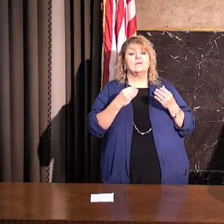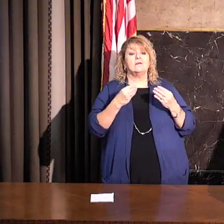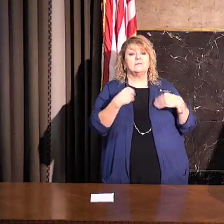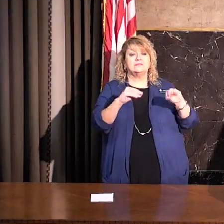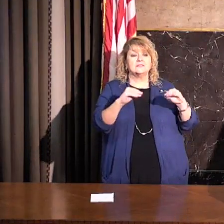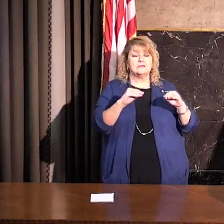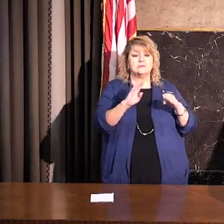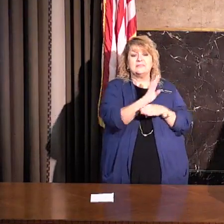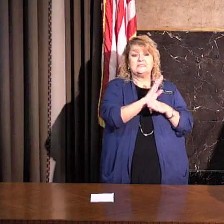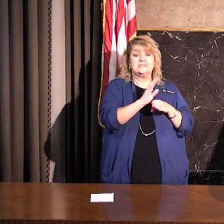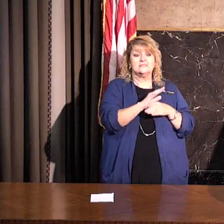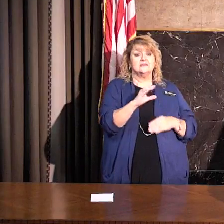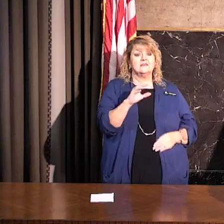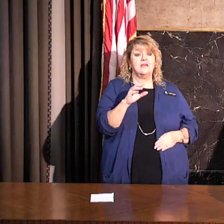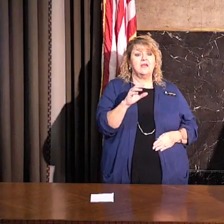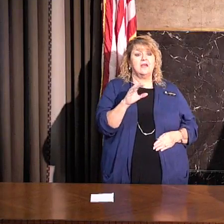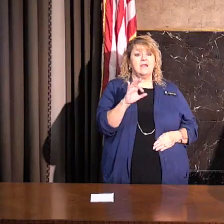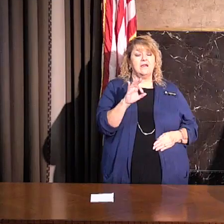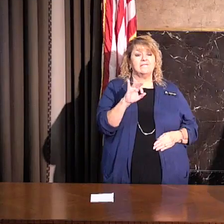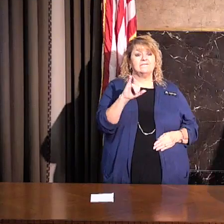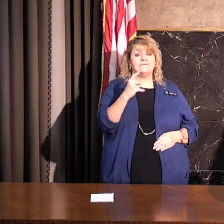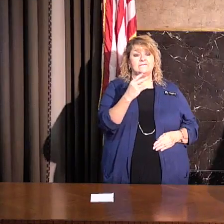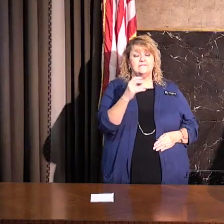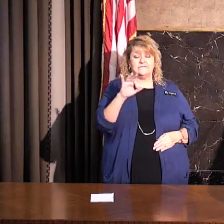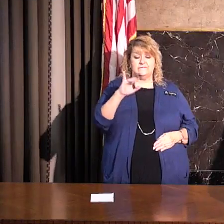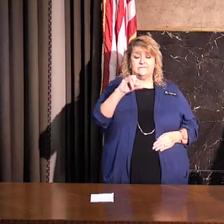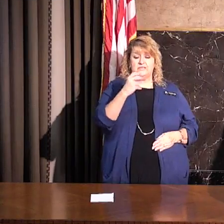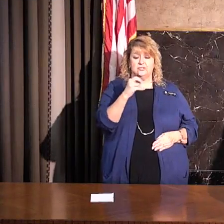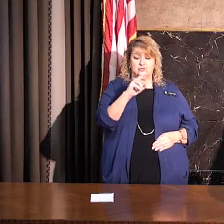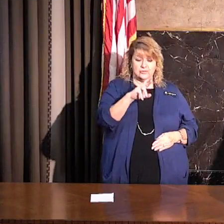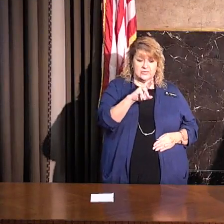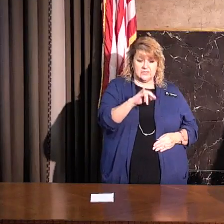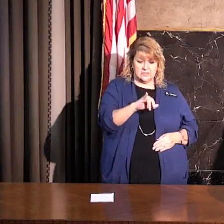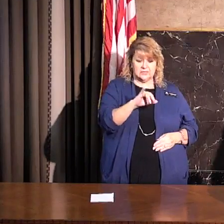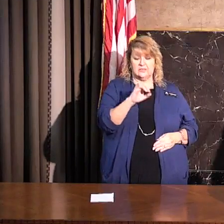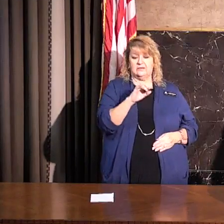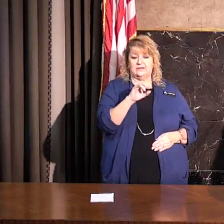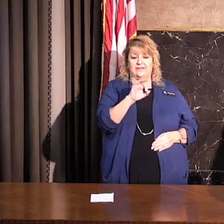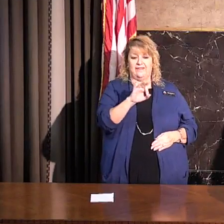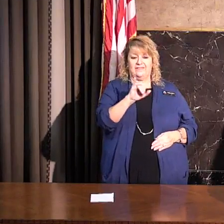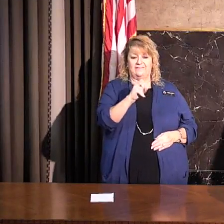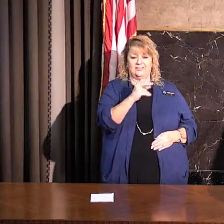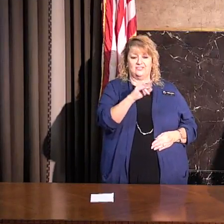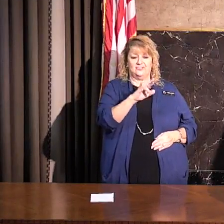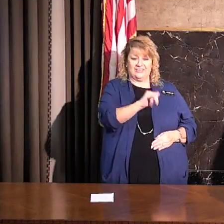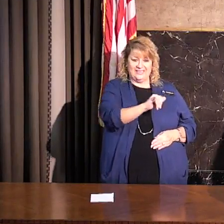respect to uh fishery uh emergency and disaster and and